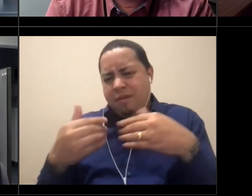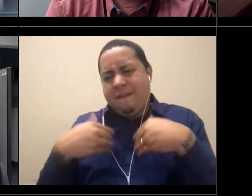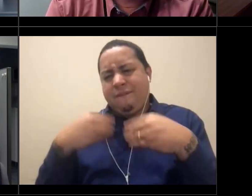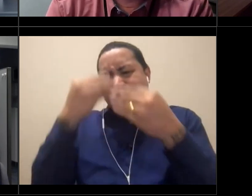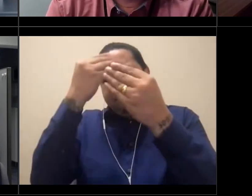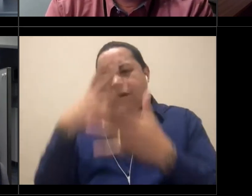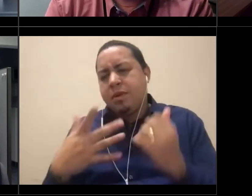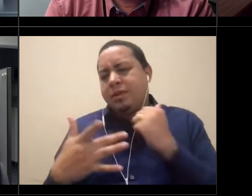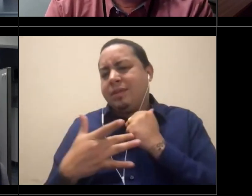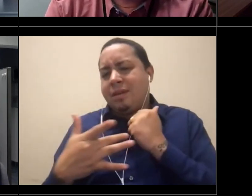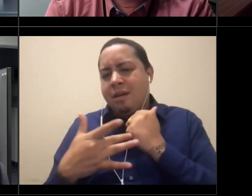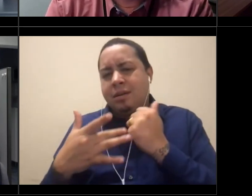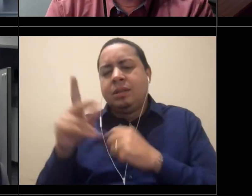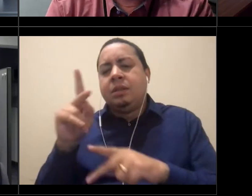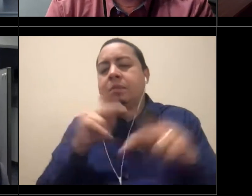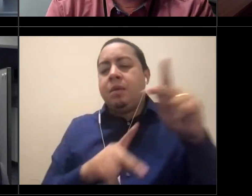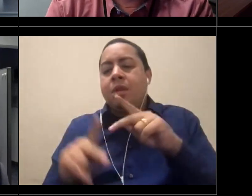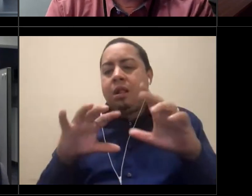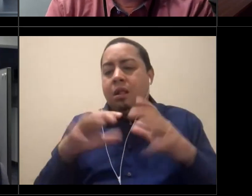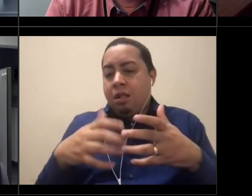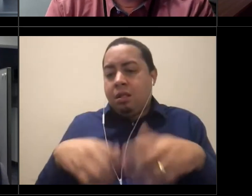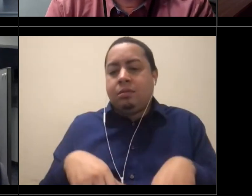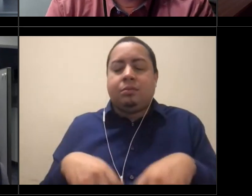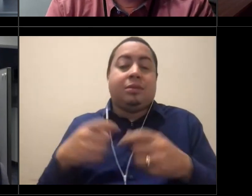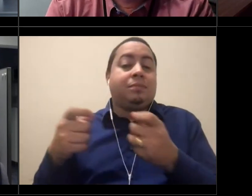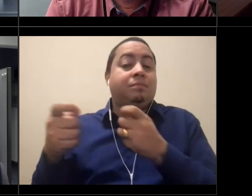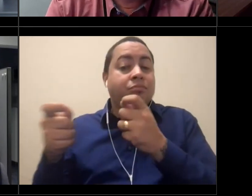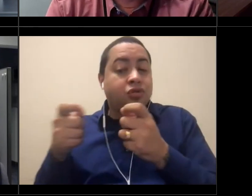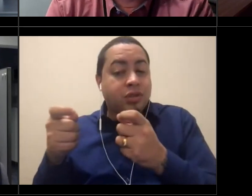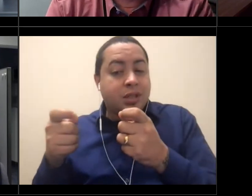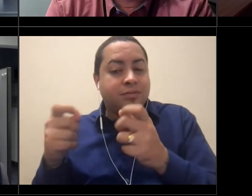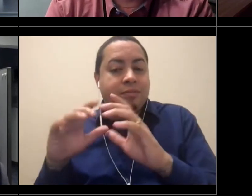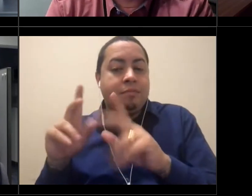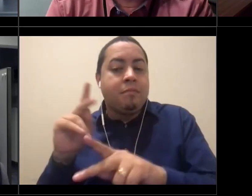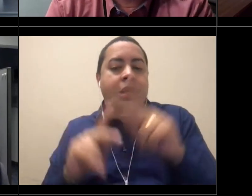administrative people, it's a big group